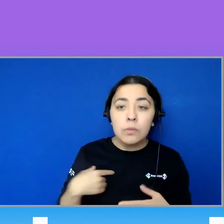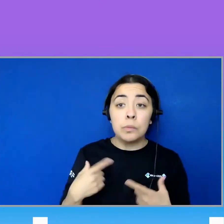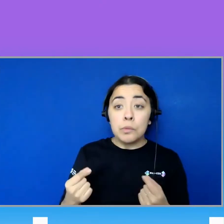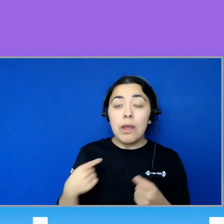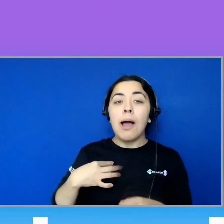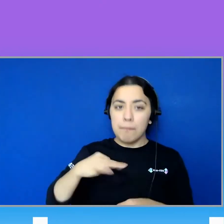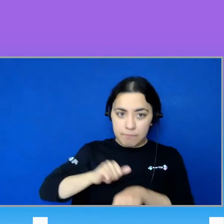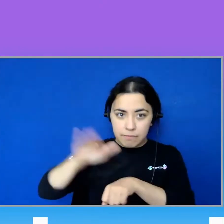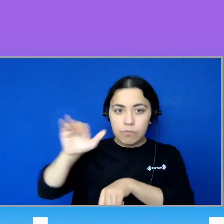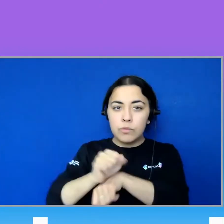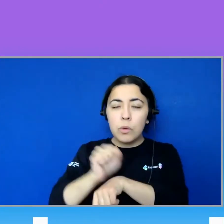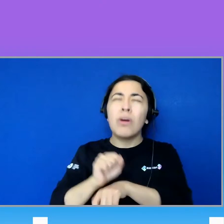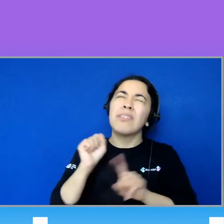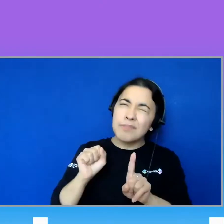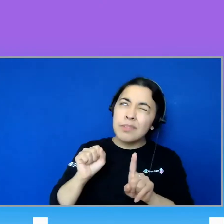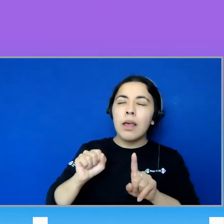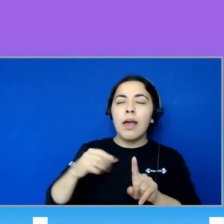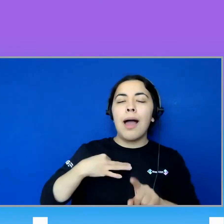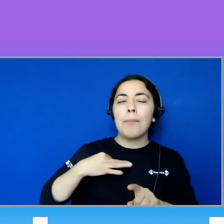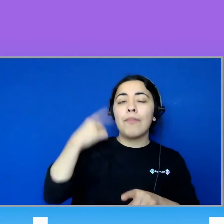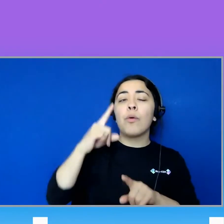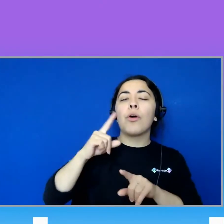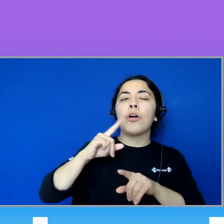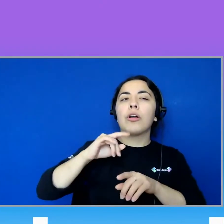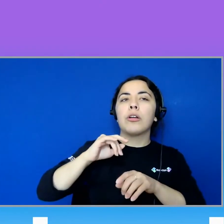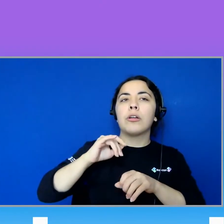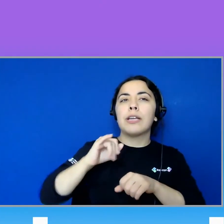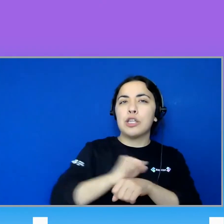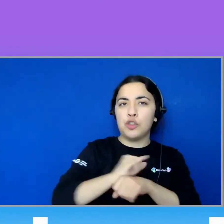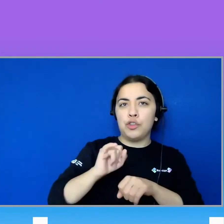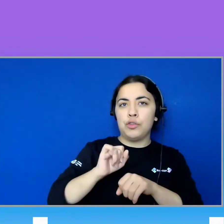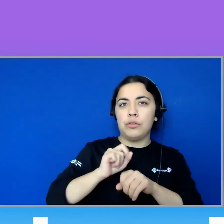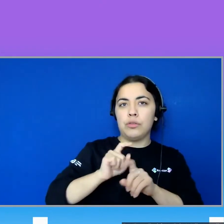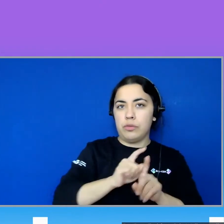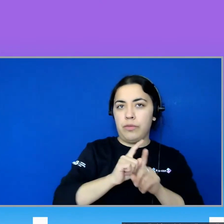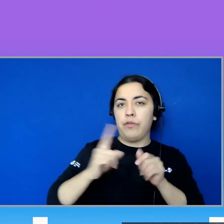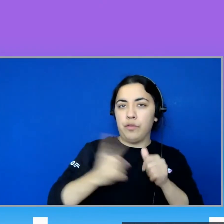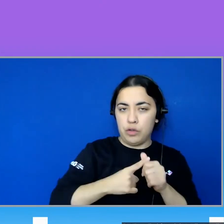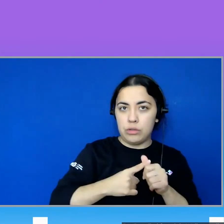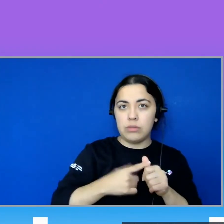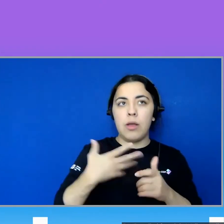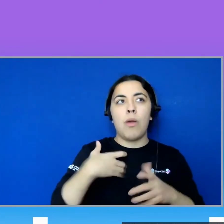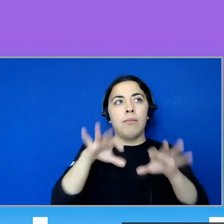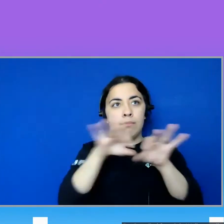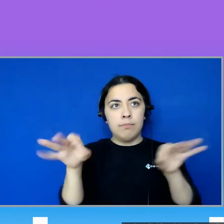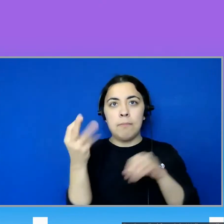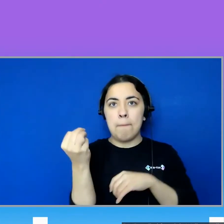but I applied for a job. Well, actually, I applied for an internship. I wanted to intern